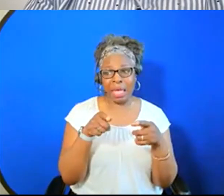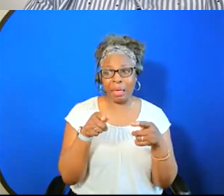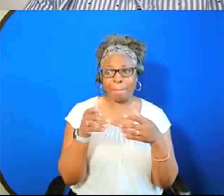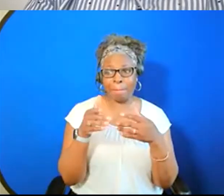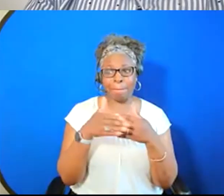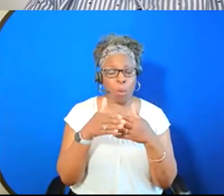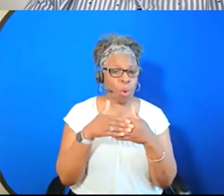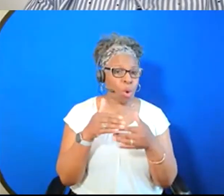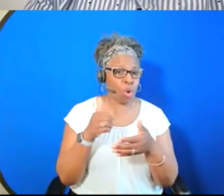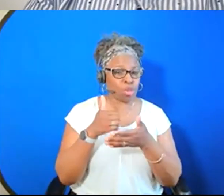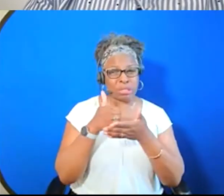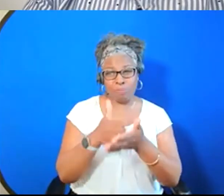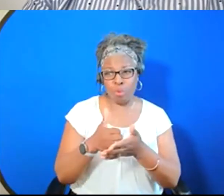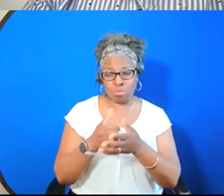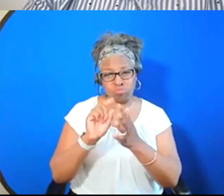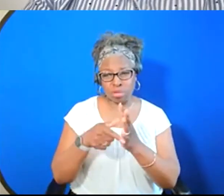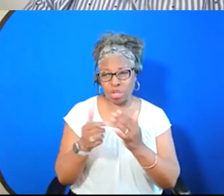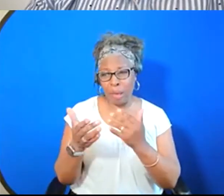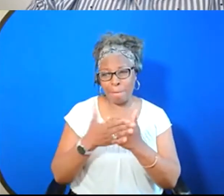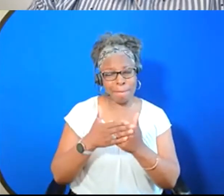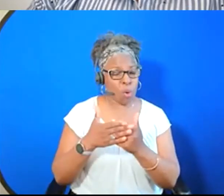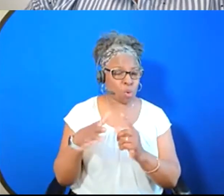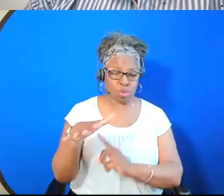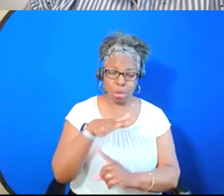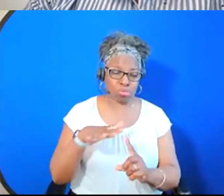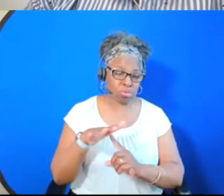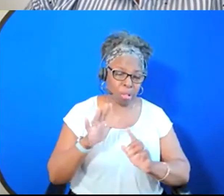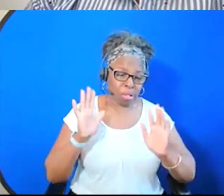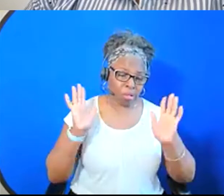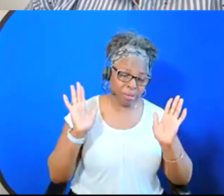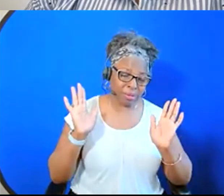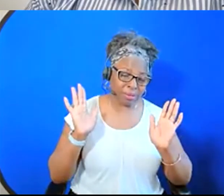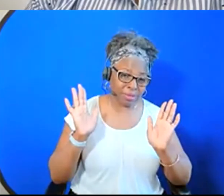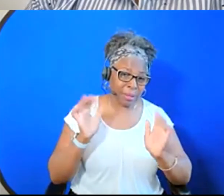more social and, and I only say this, with the knowledge of my previous partner was a painter,